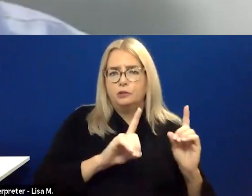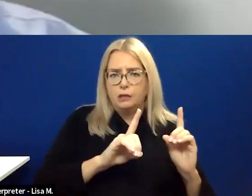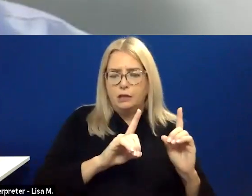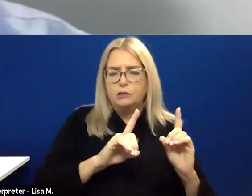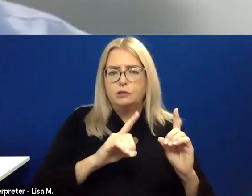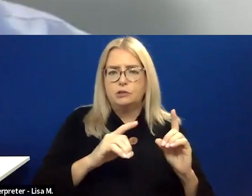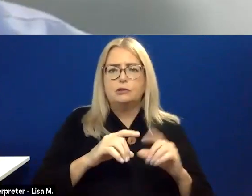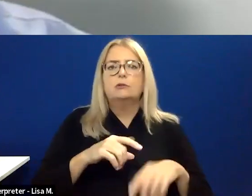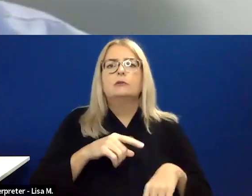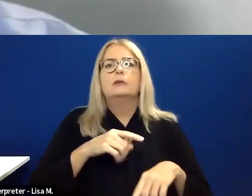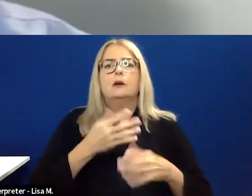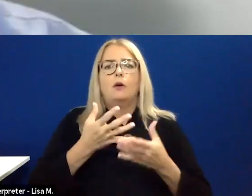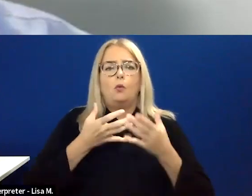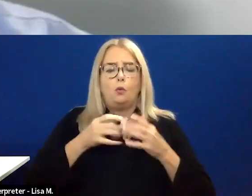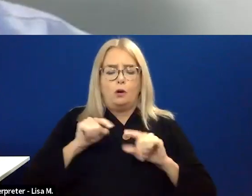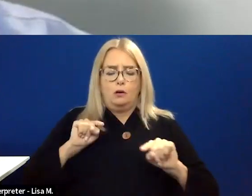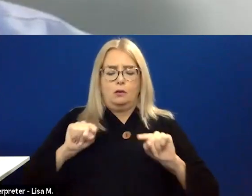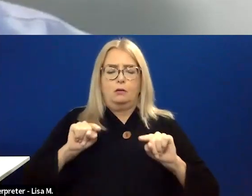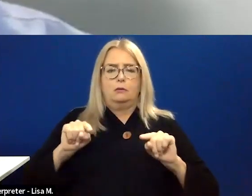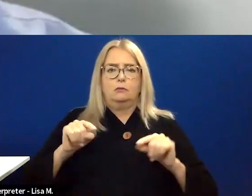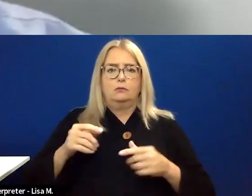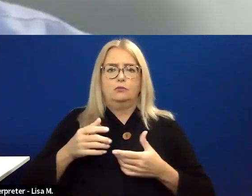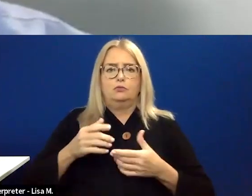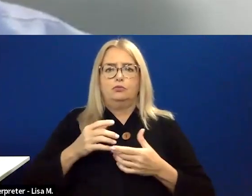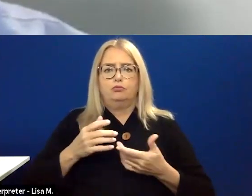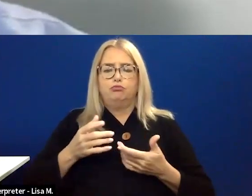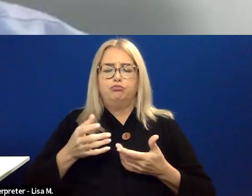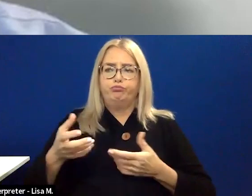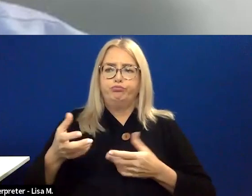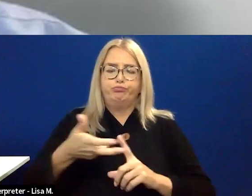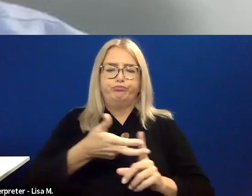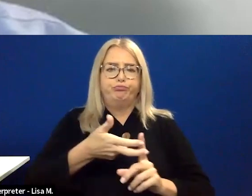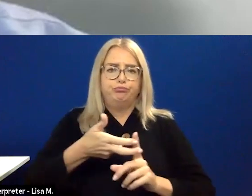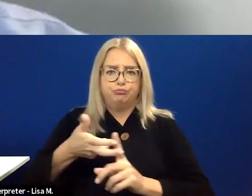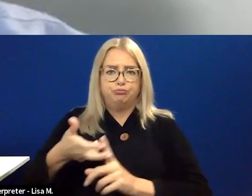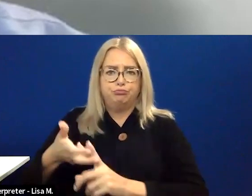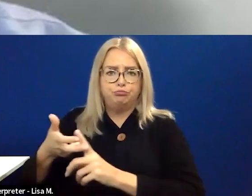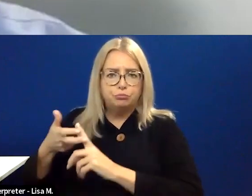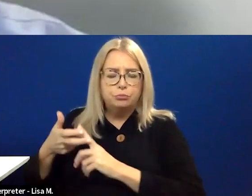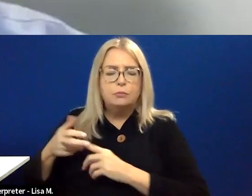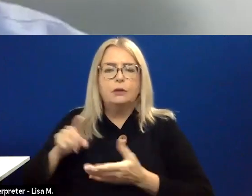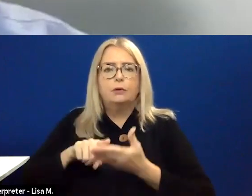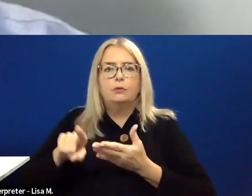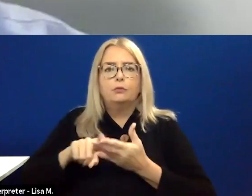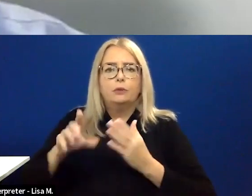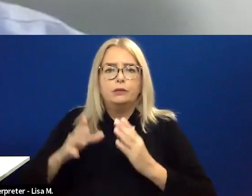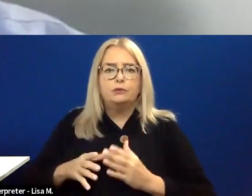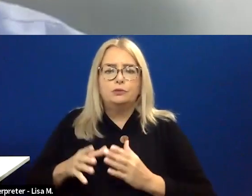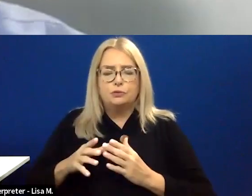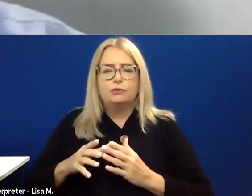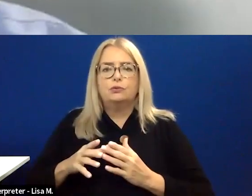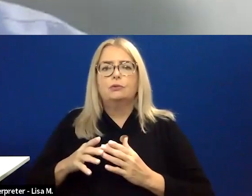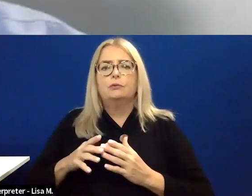researchers to look at the work that's been done in in Reading particularly reading is it related